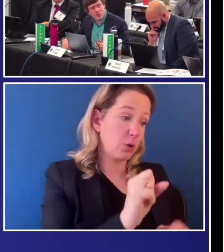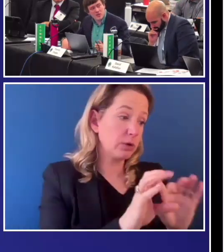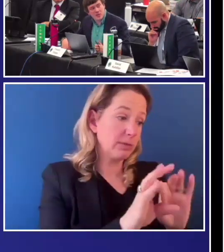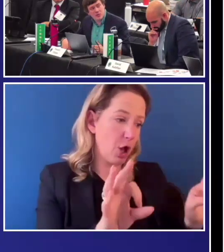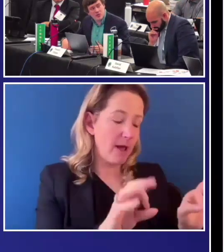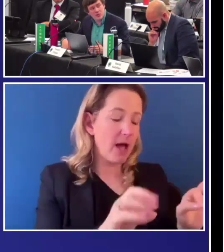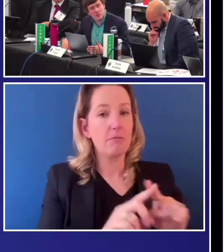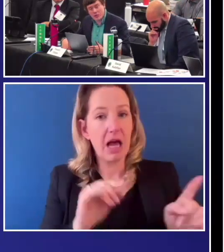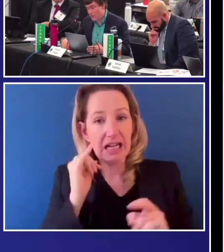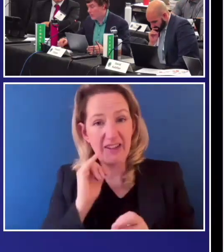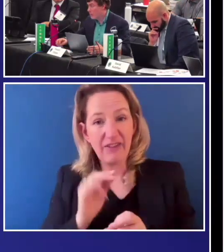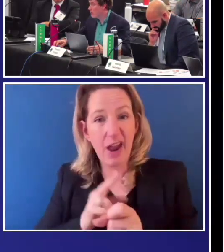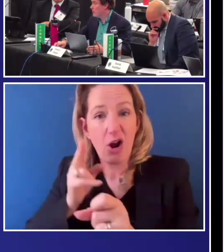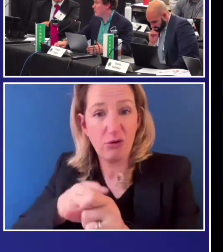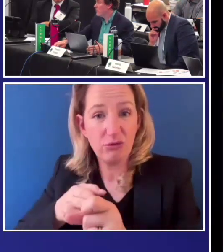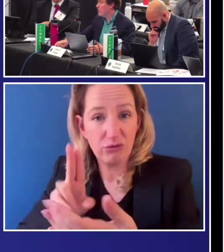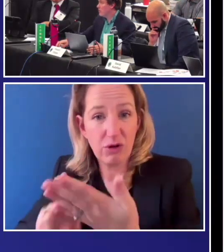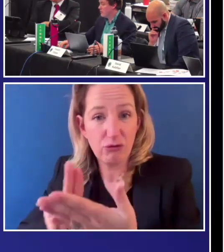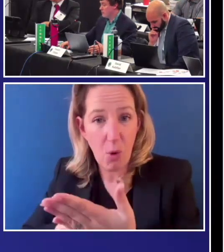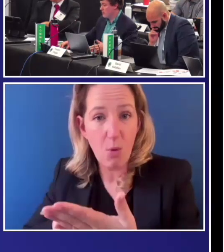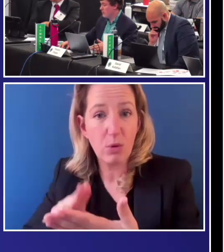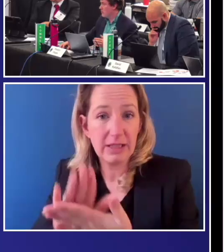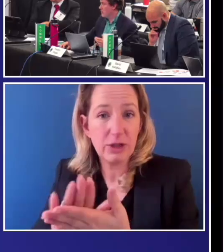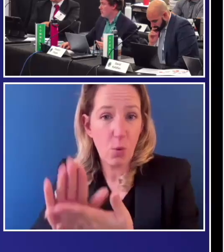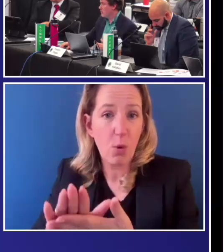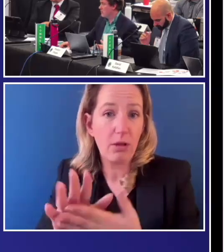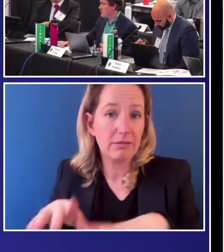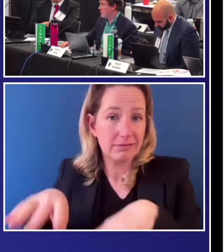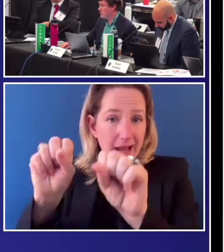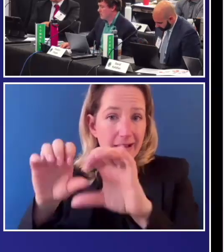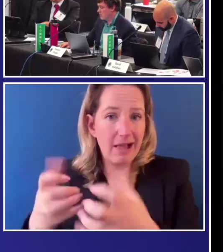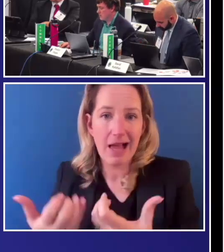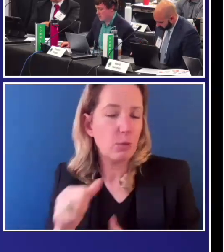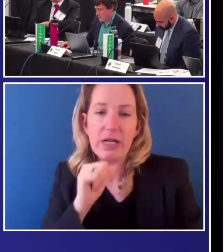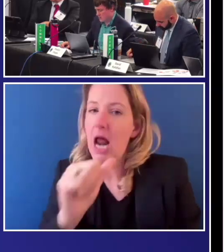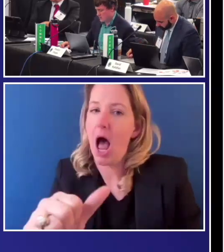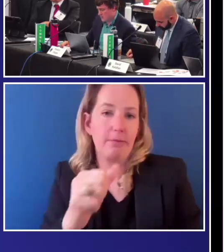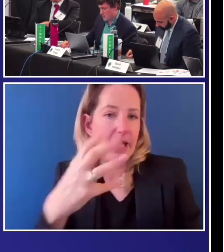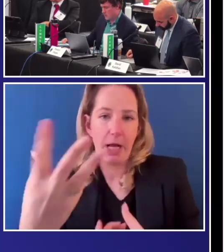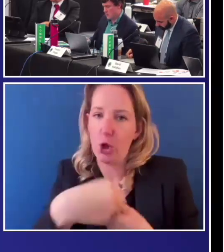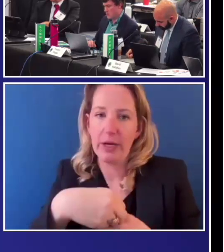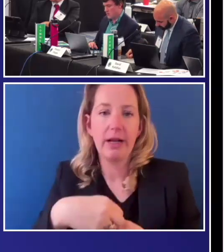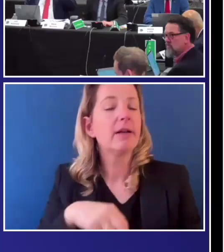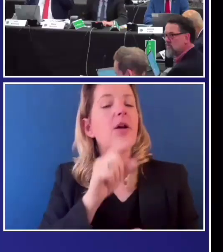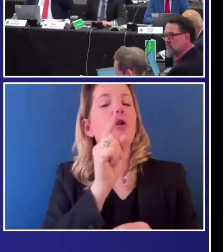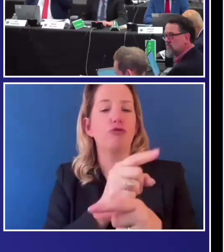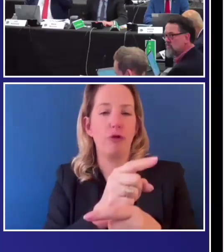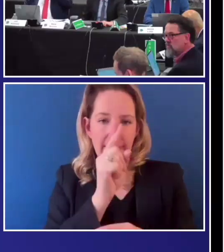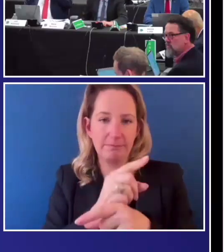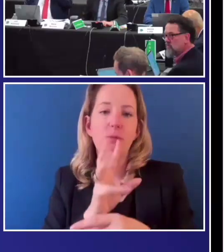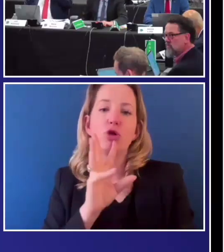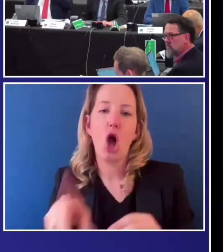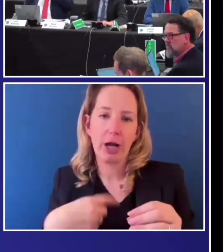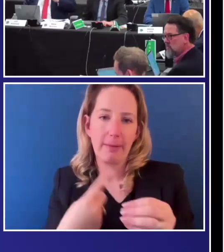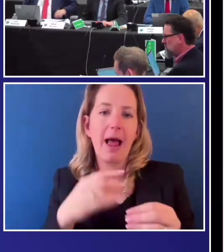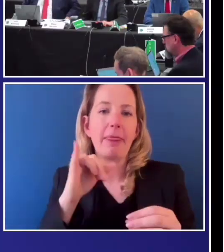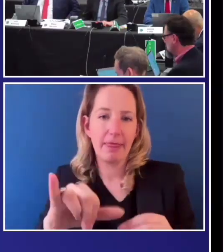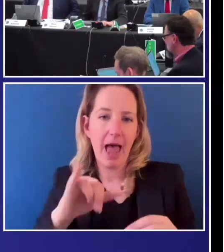in the sample for the benchmark. Yeah, thanks to Preston. Yeah. So we're talking about the benchmark here, right. So that's how the survey deals with it. That's right.